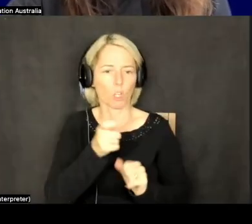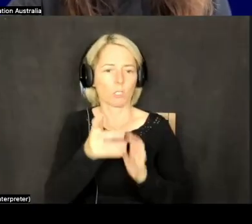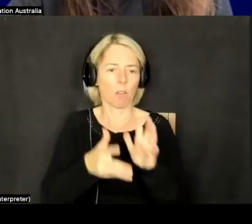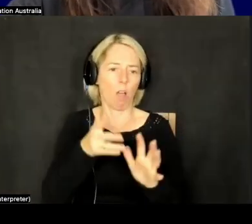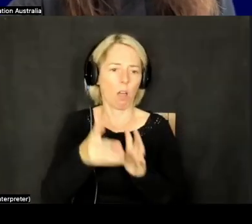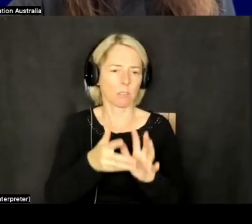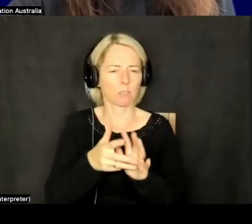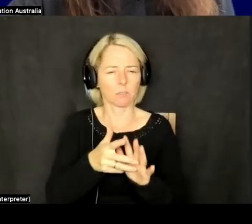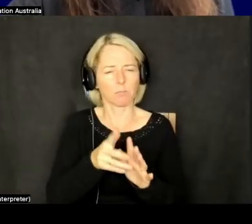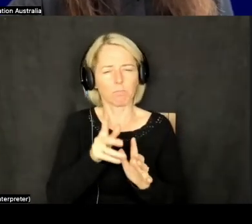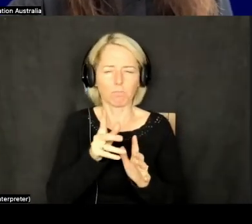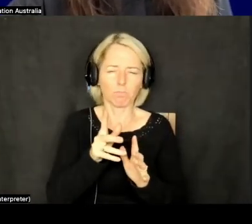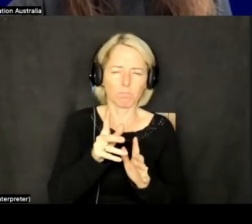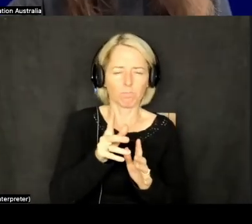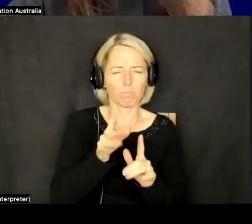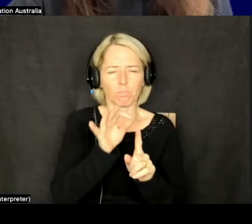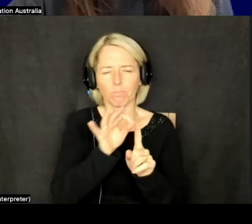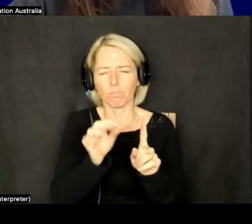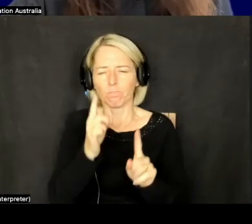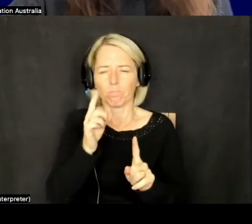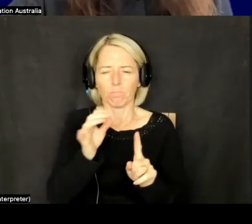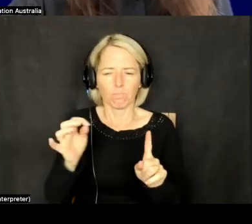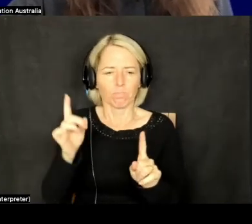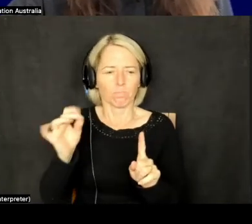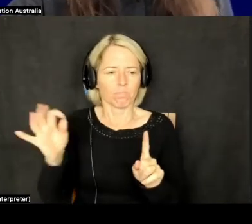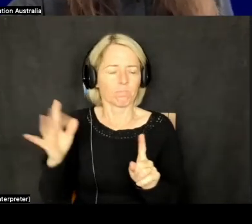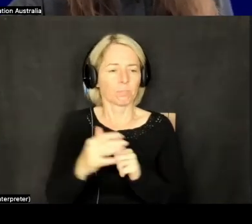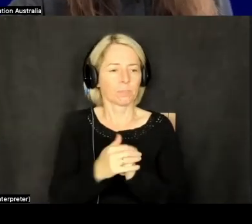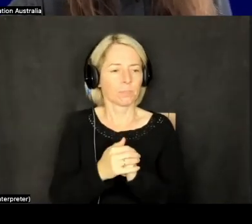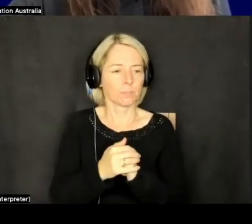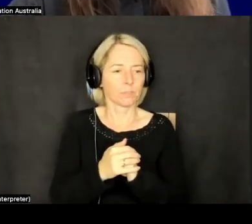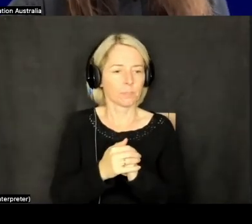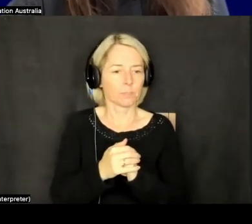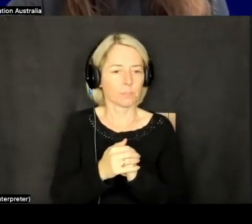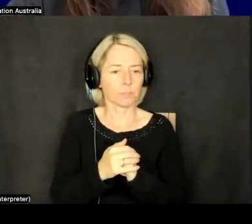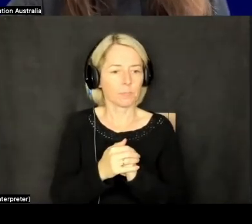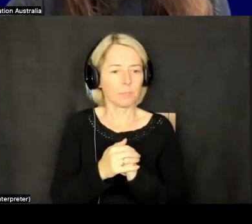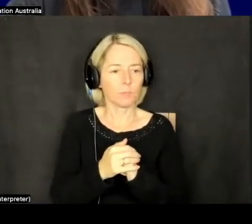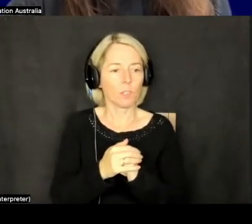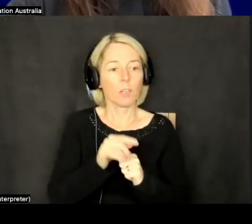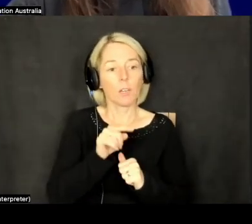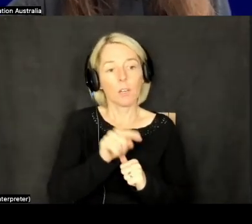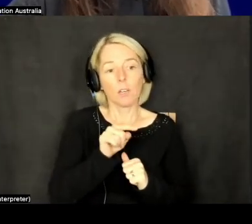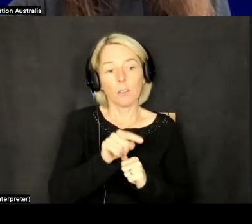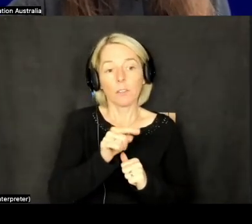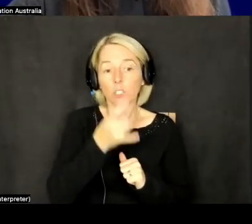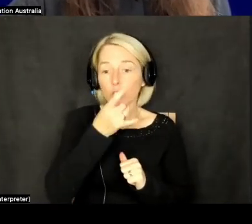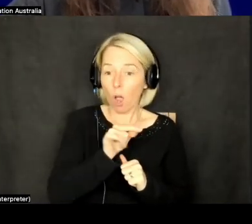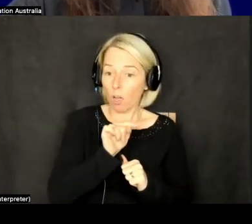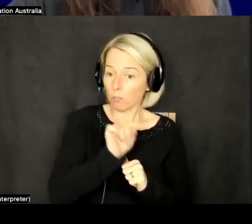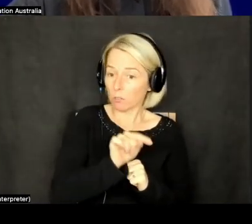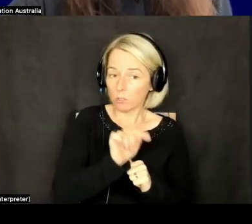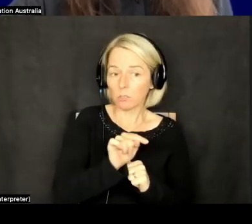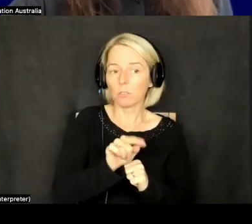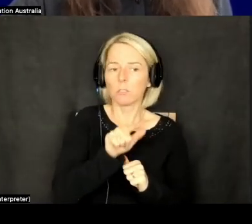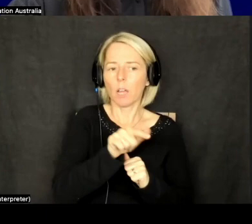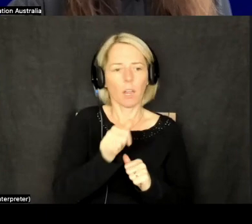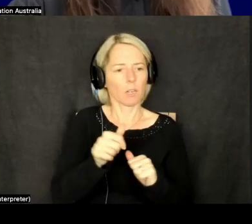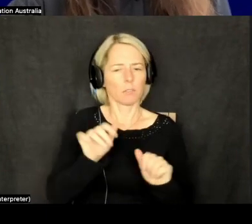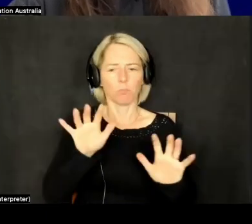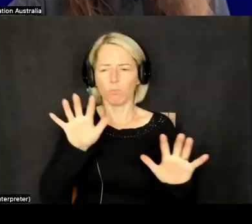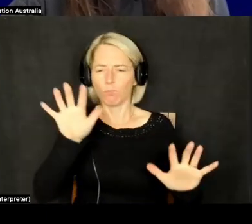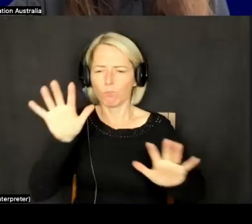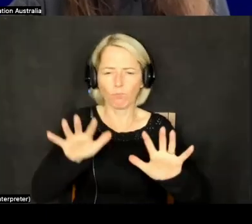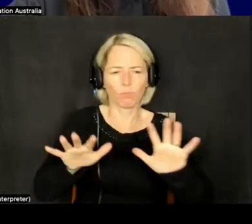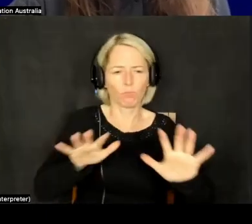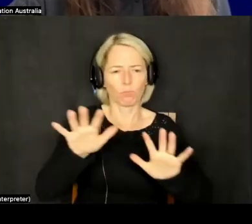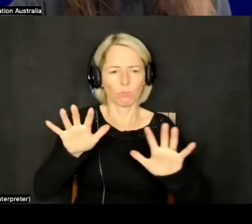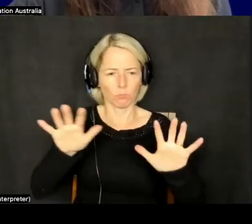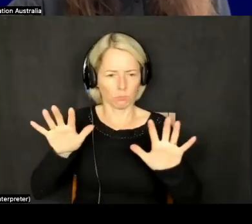The communication used by the student of the child was mostly gestural. They did have some speech,